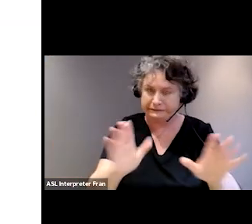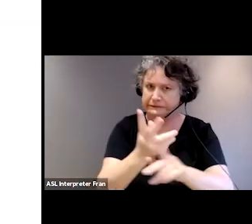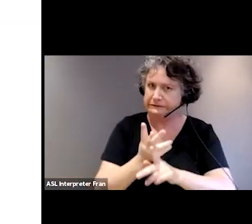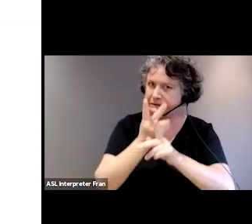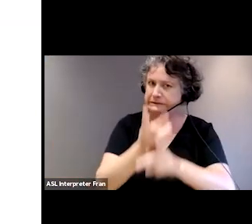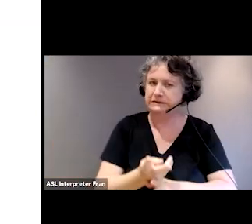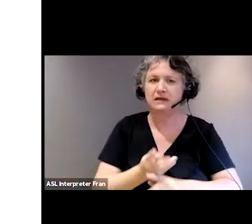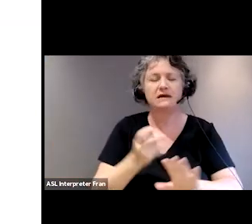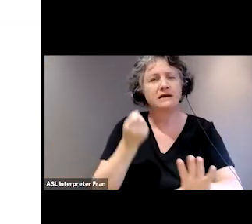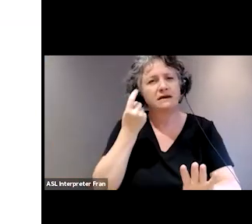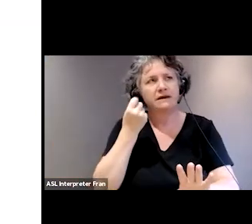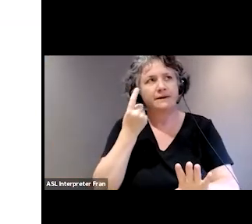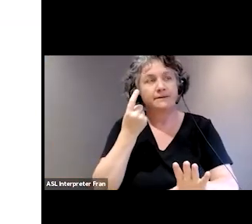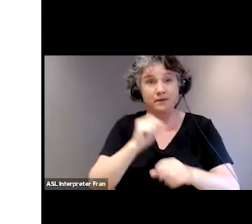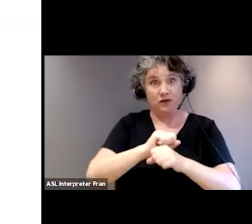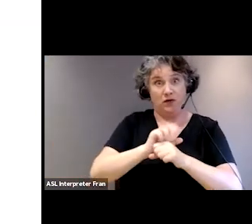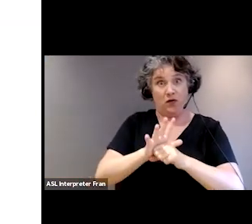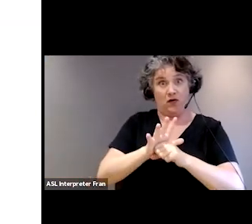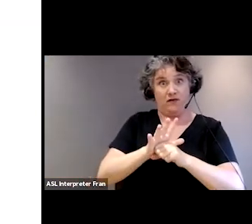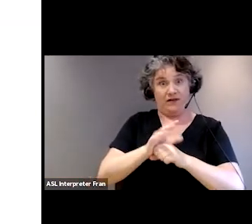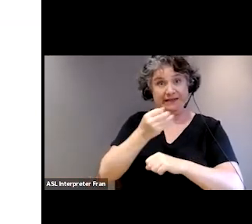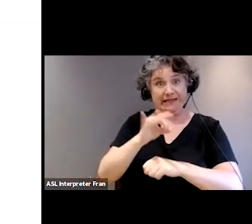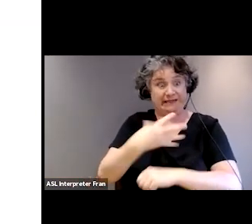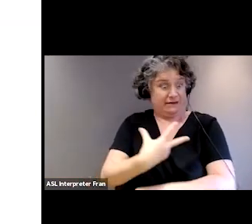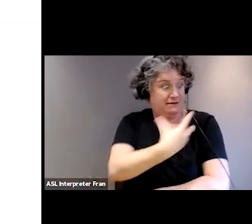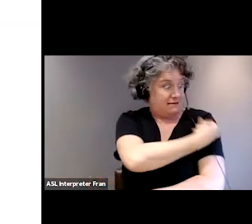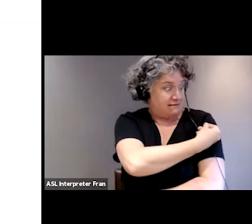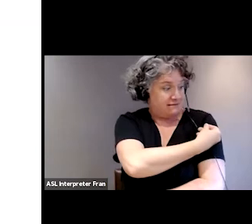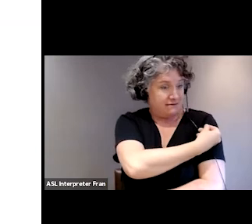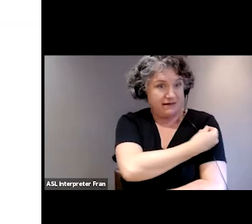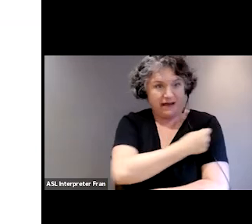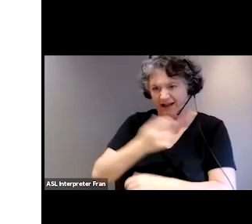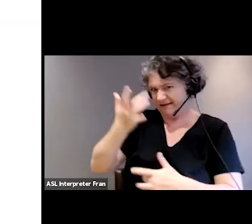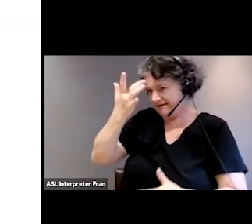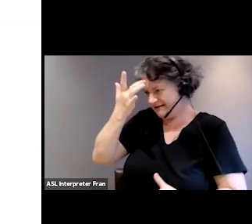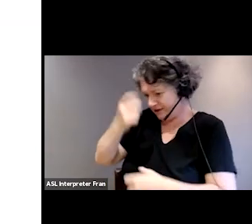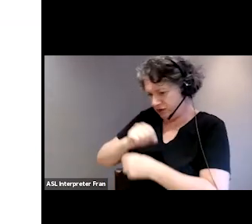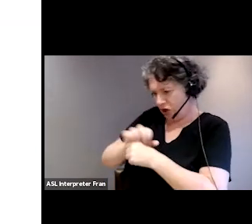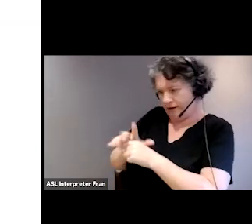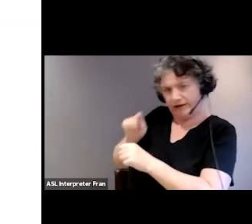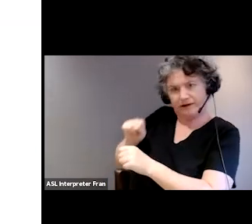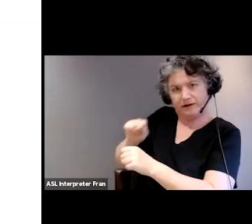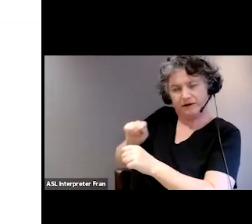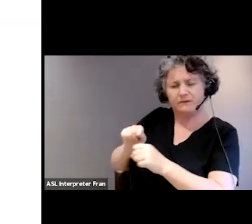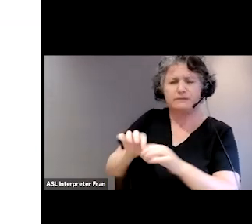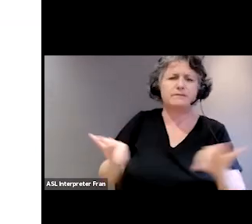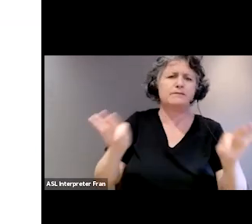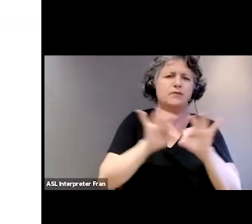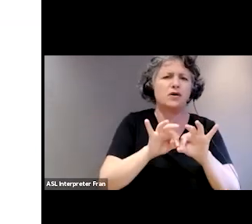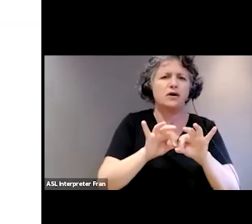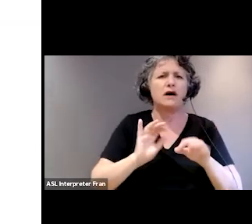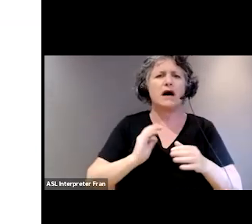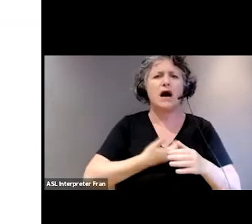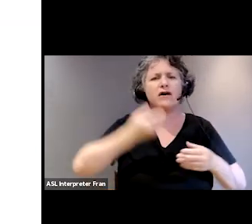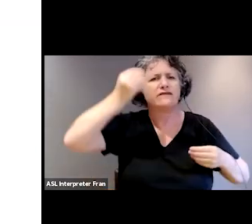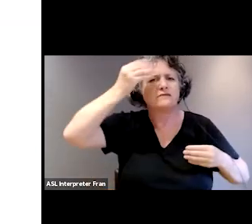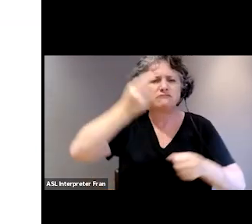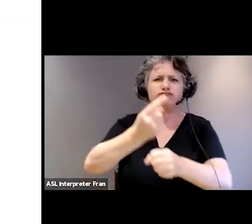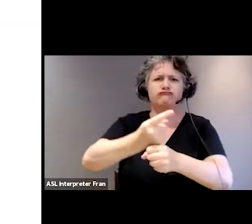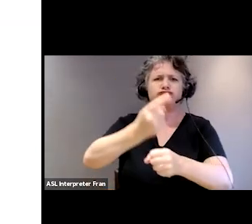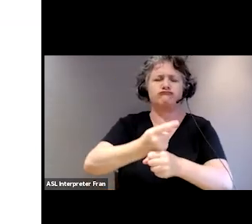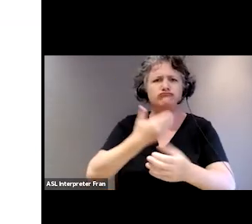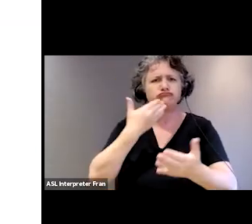family doctors.